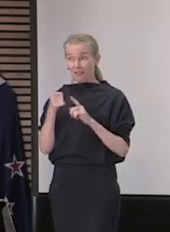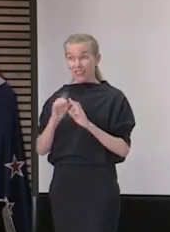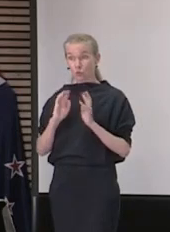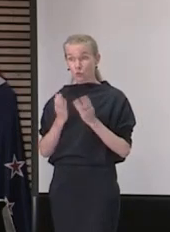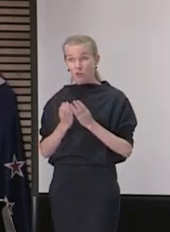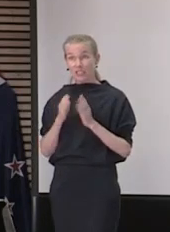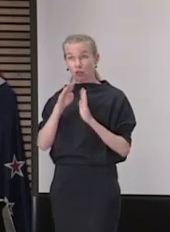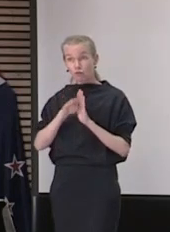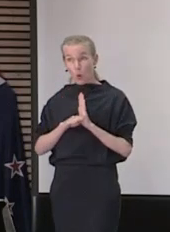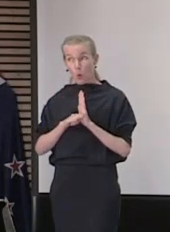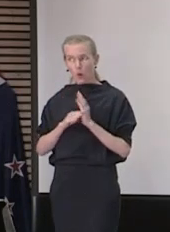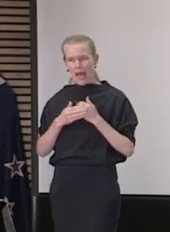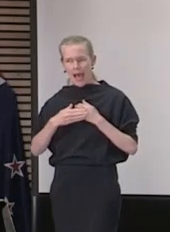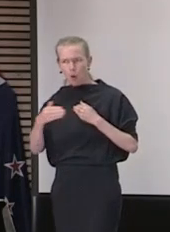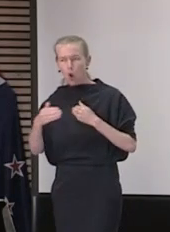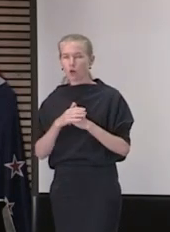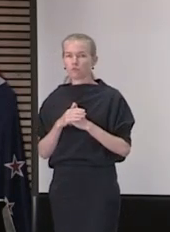There is no endpoint as yet.